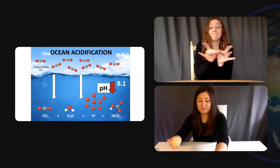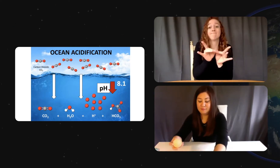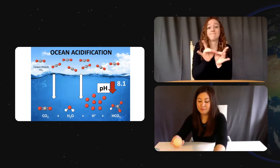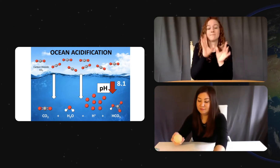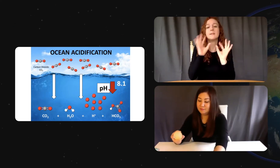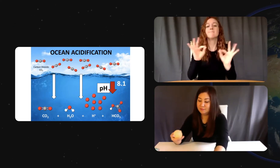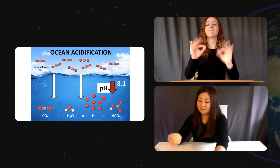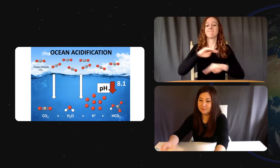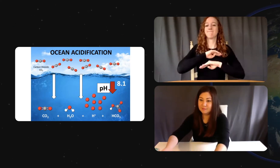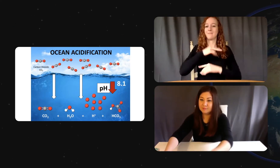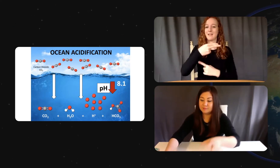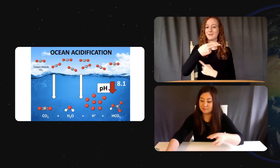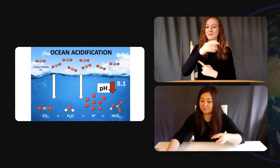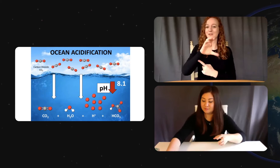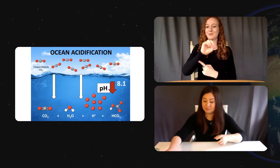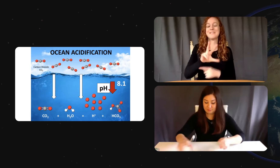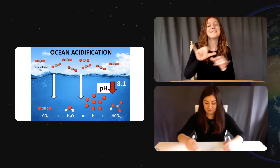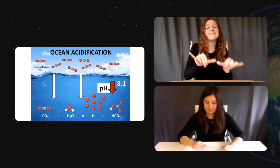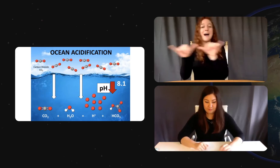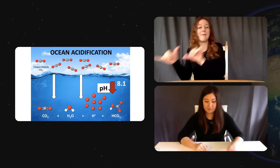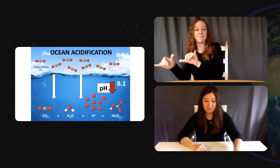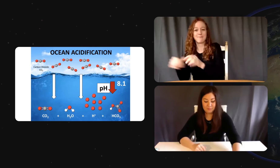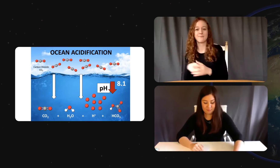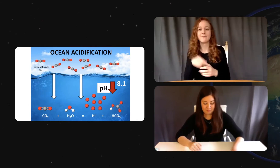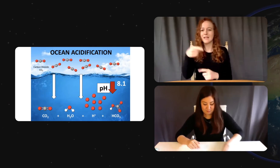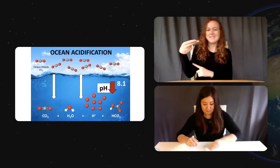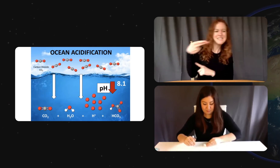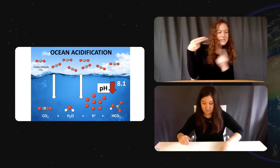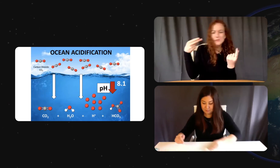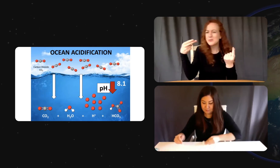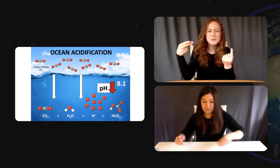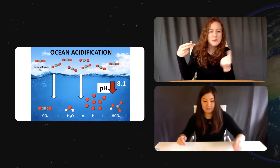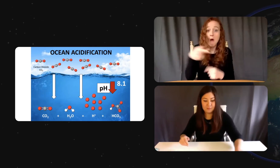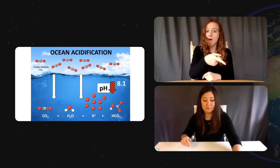and Hydrogen (H).